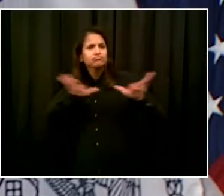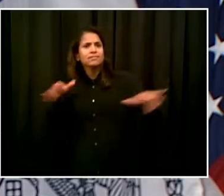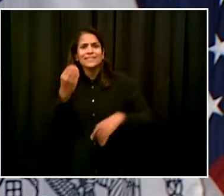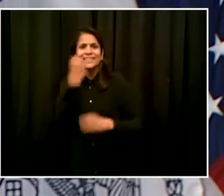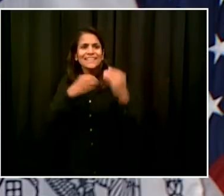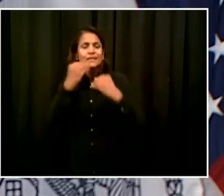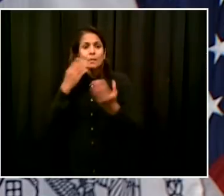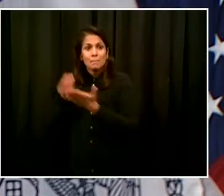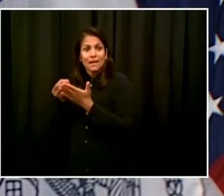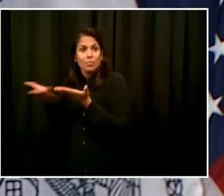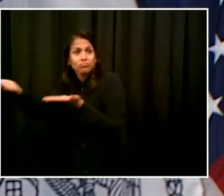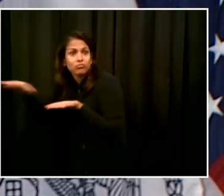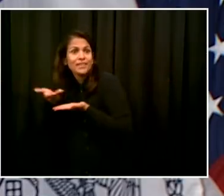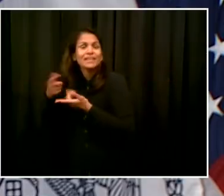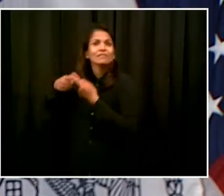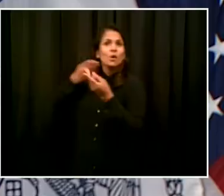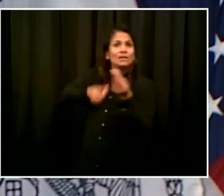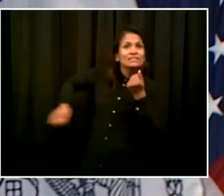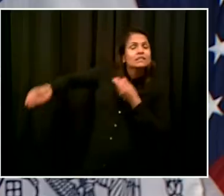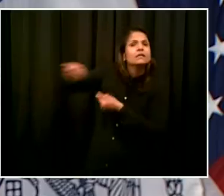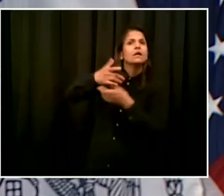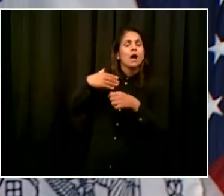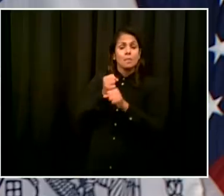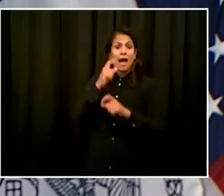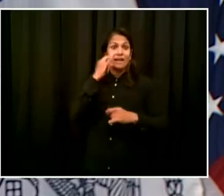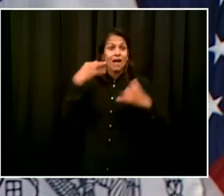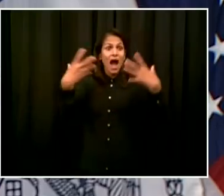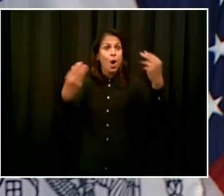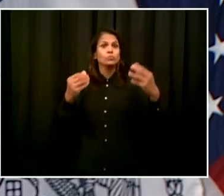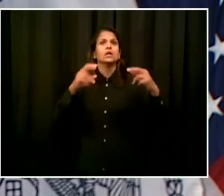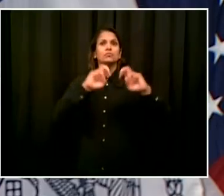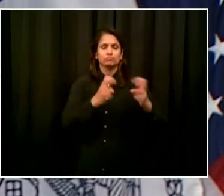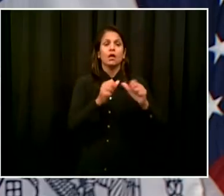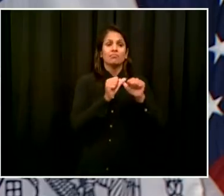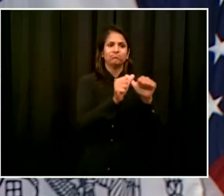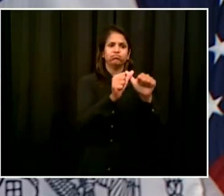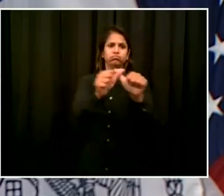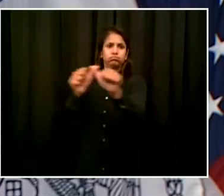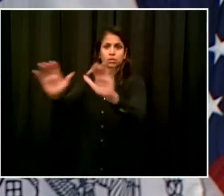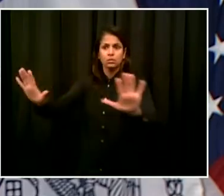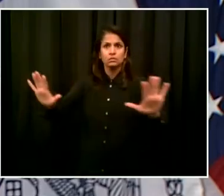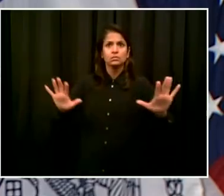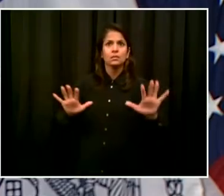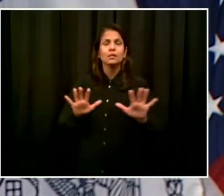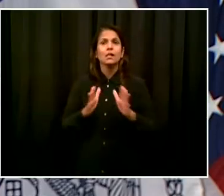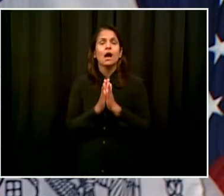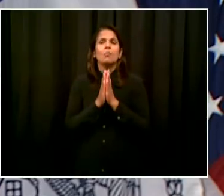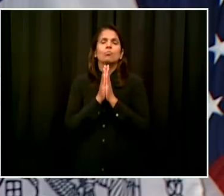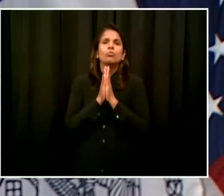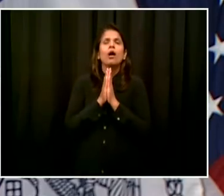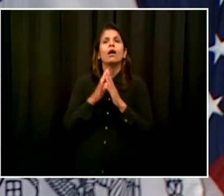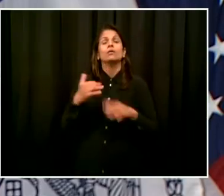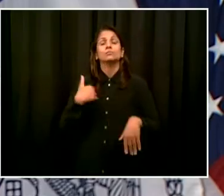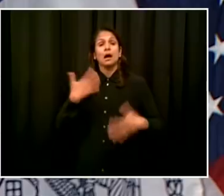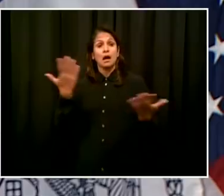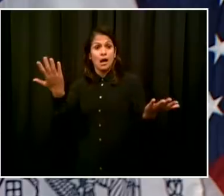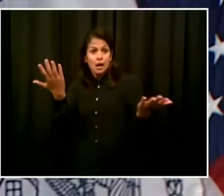OWNERS AS WELL. I THNKI TOHERS BECAUSE OF TAKEOUT DELIVERY, OUTDOOR DINING ARE GOING TO BE IN A POSITION TO KEEP GOING FOR A